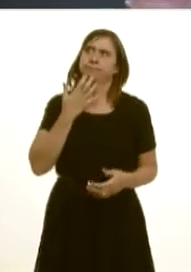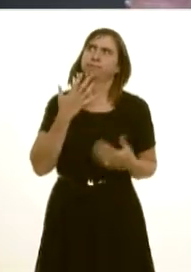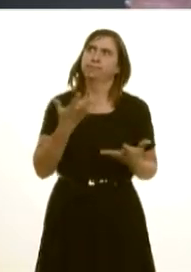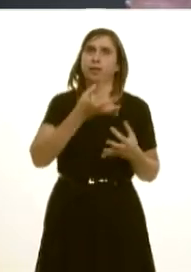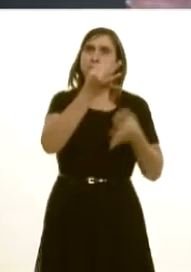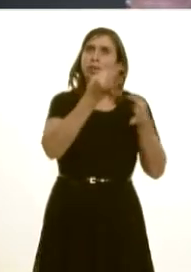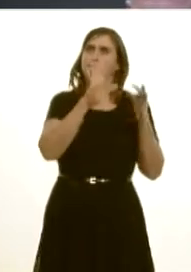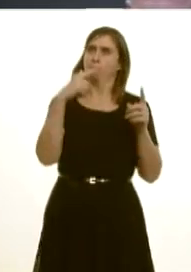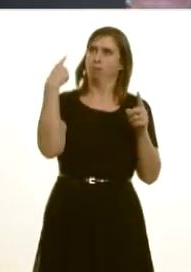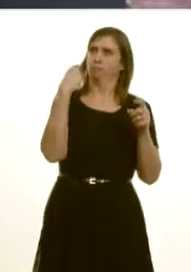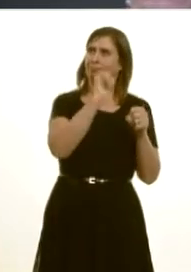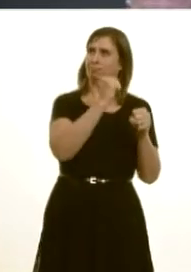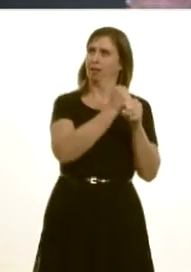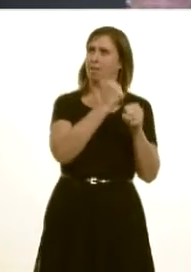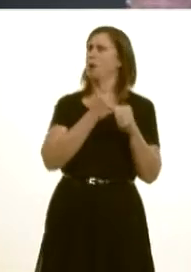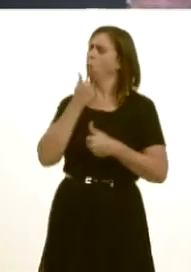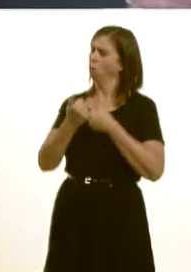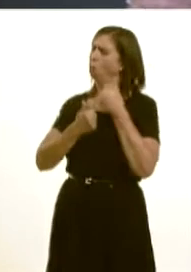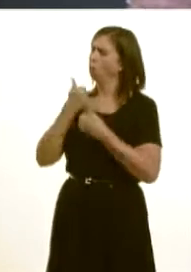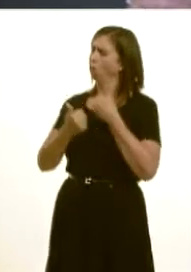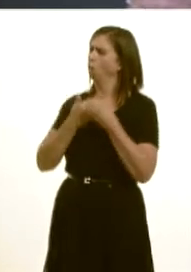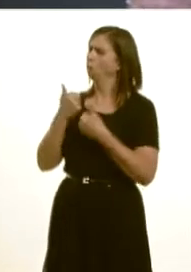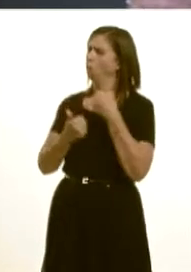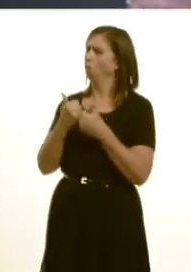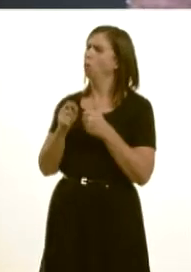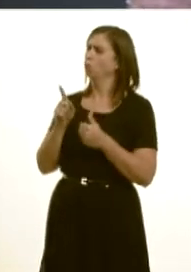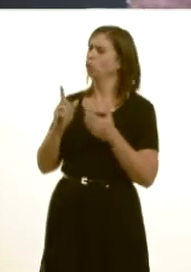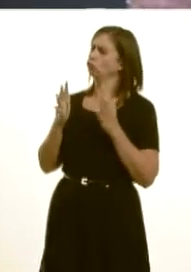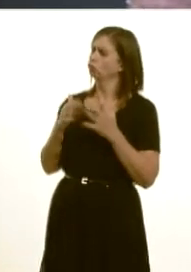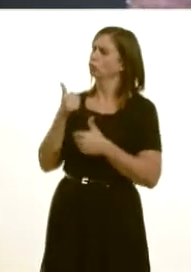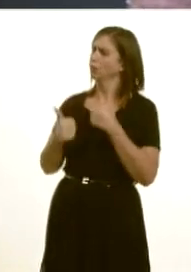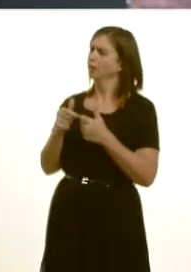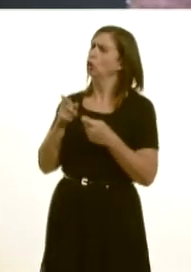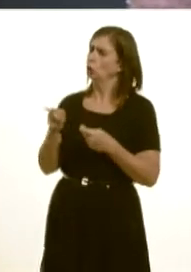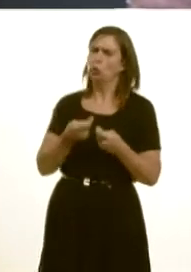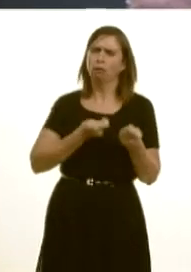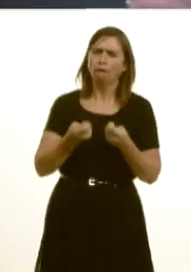the UK Government praise the service for the outstanding way in which it operates at flooding